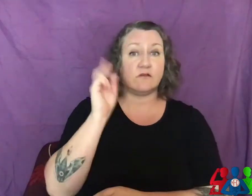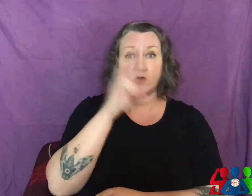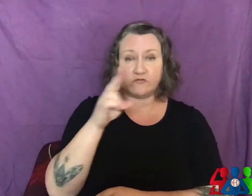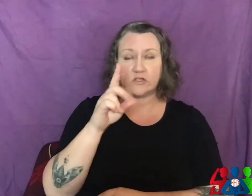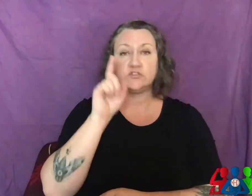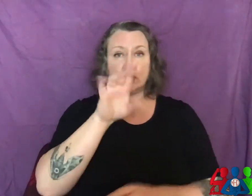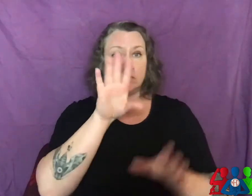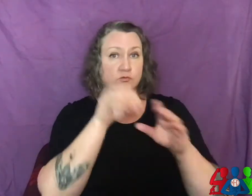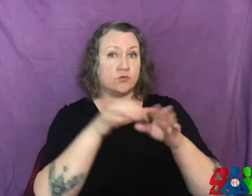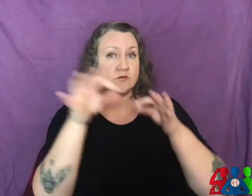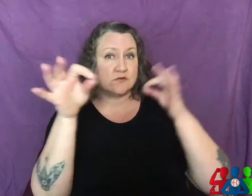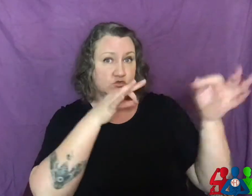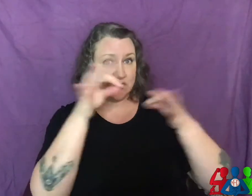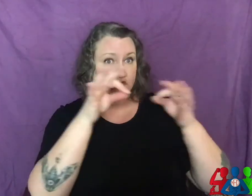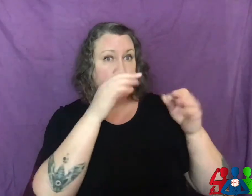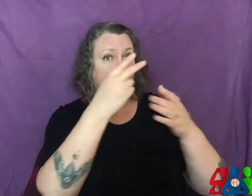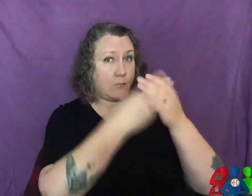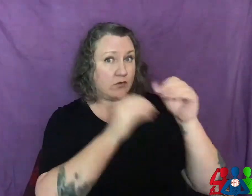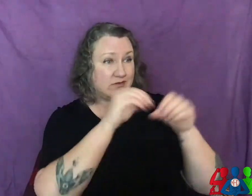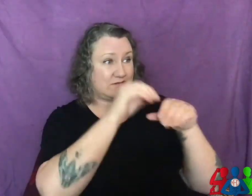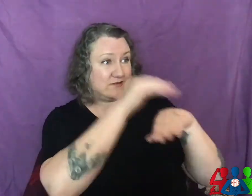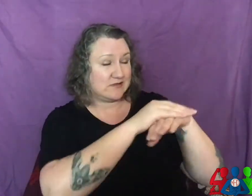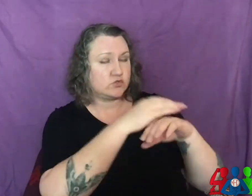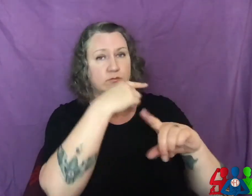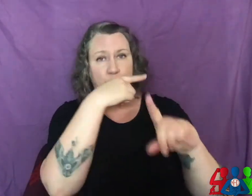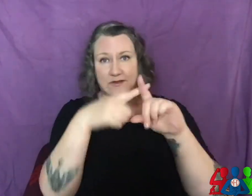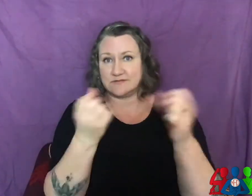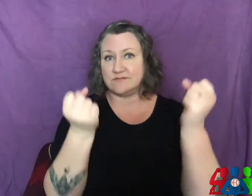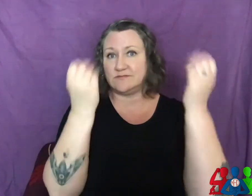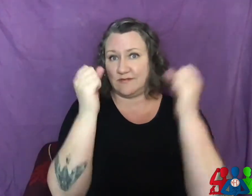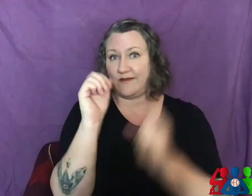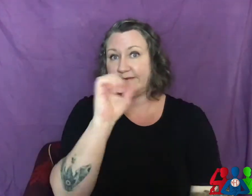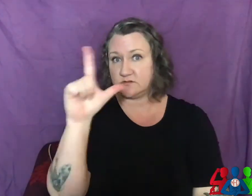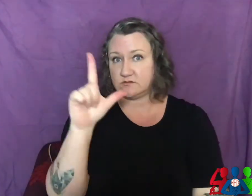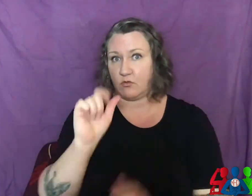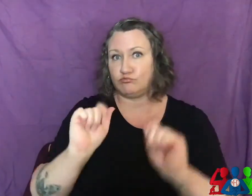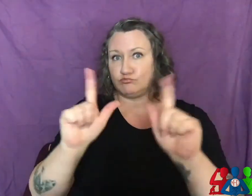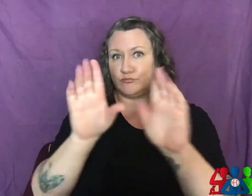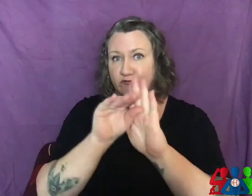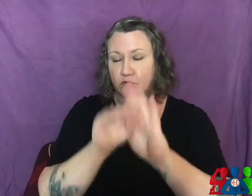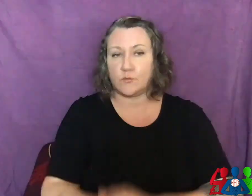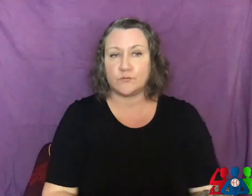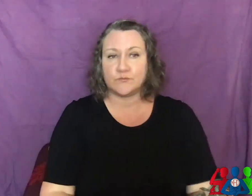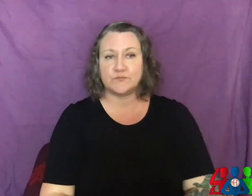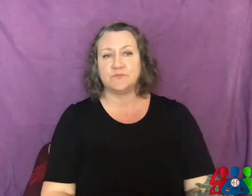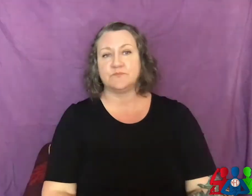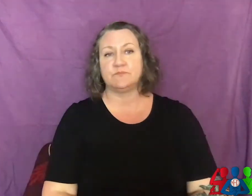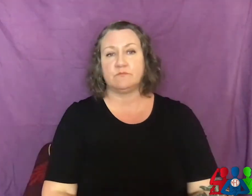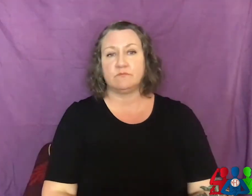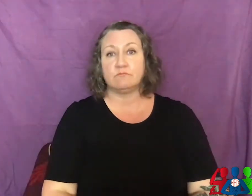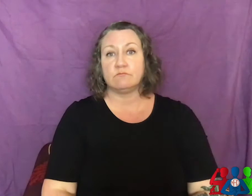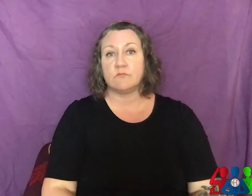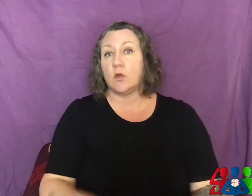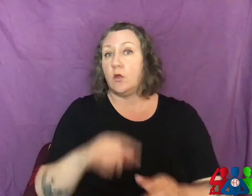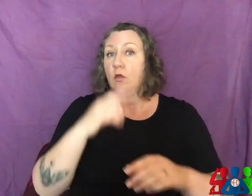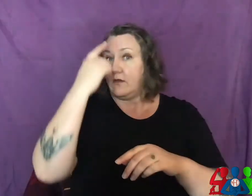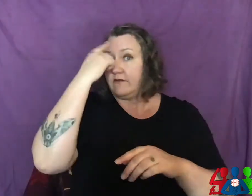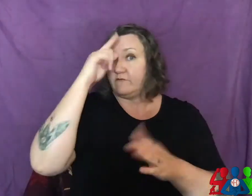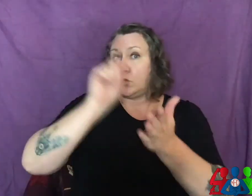students. Make sure that you include descriptions of the assignment, both in ASL and in